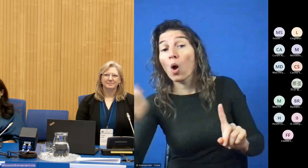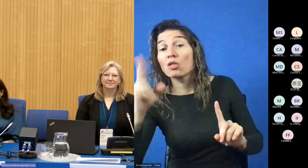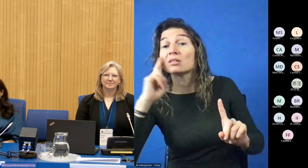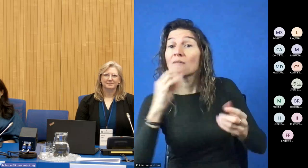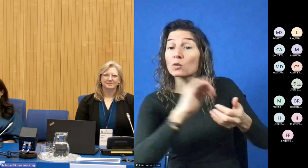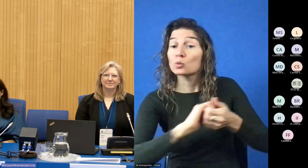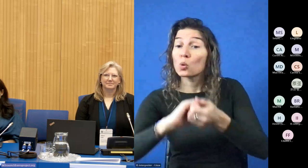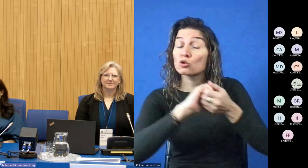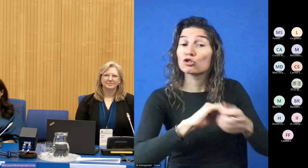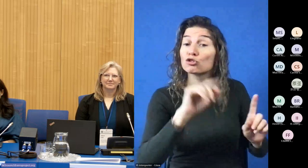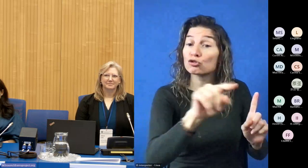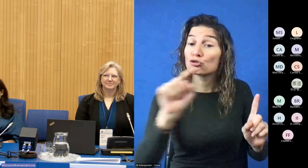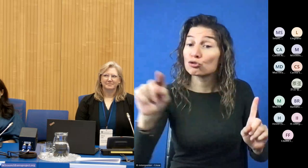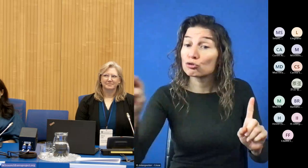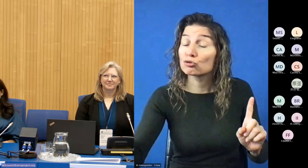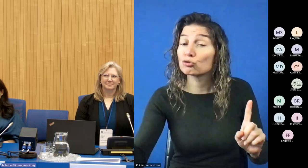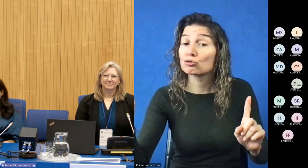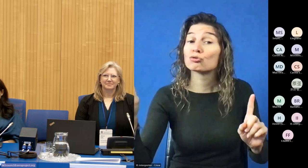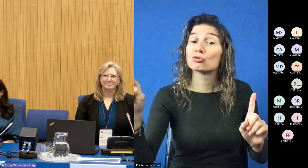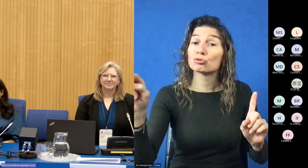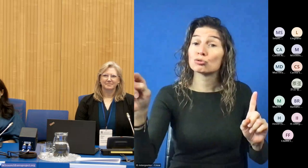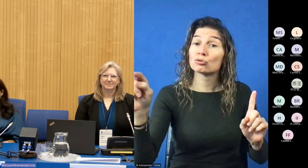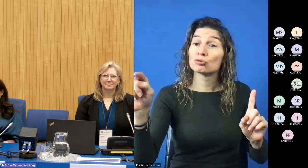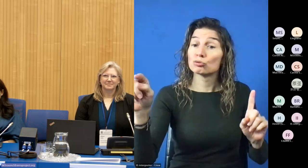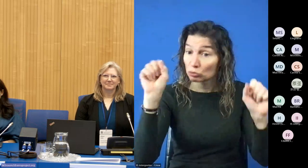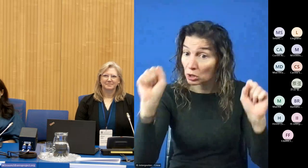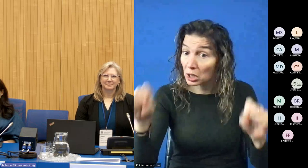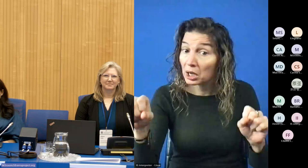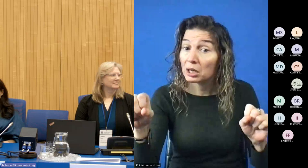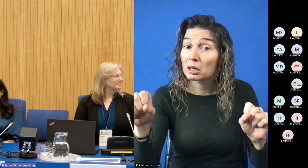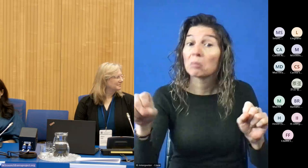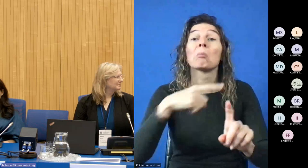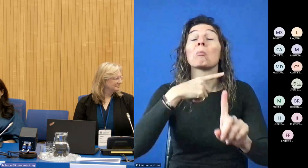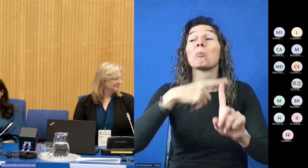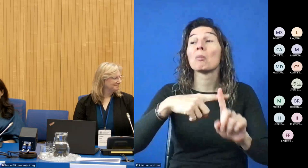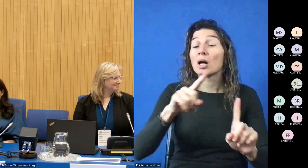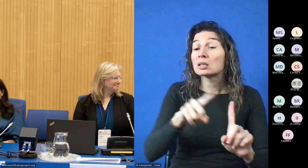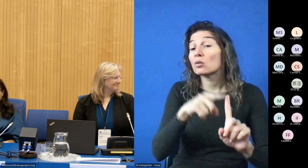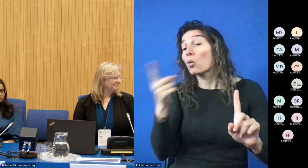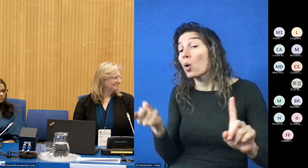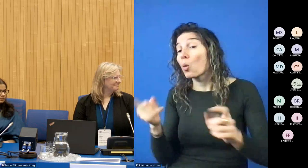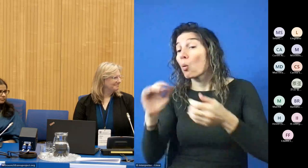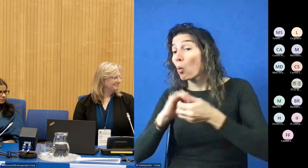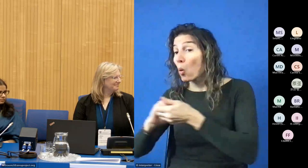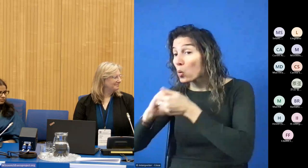the materials accessed by other organisations. SPEAKER: